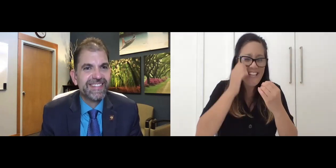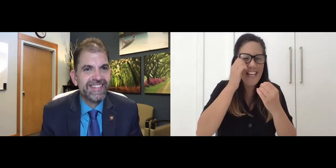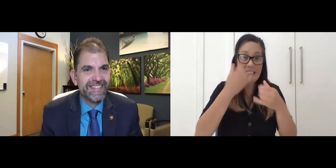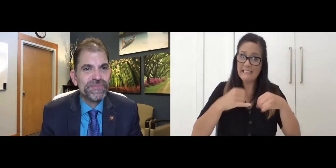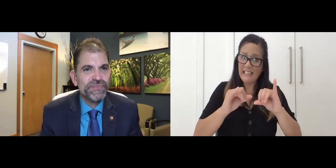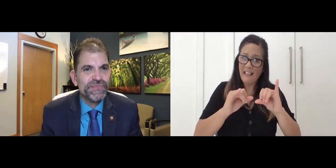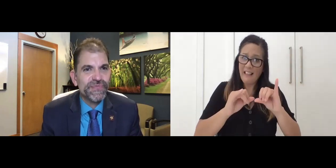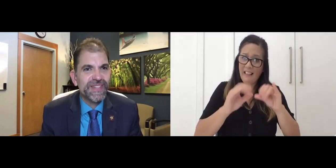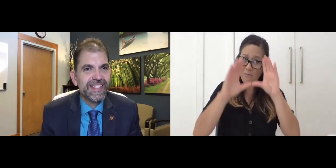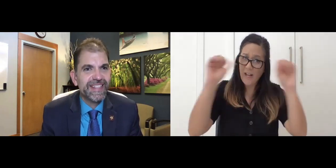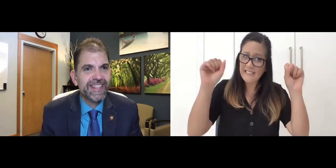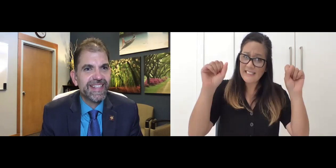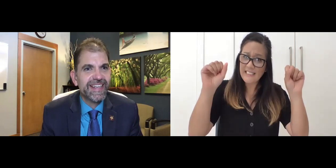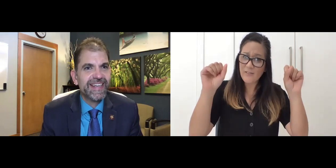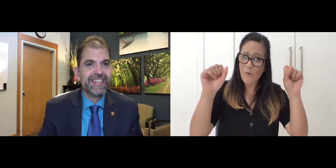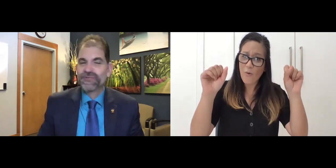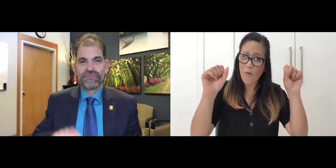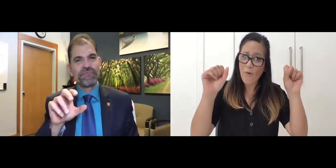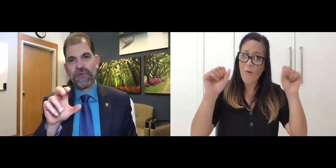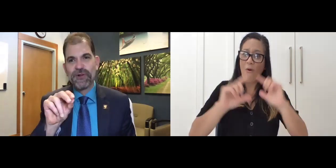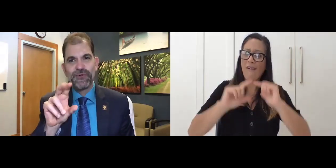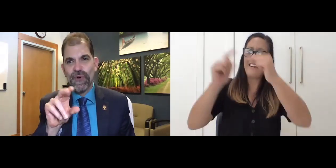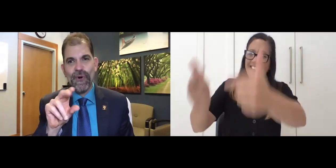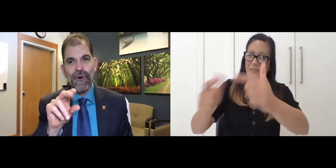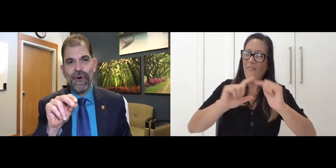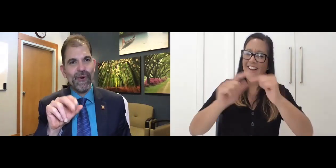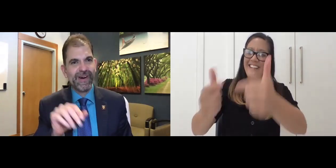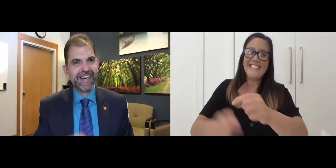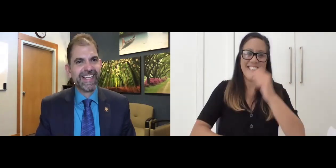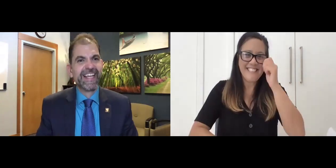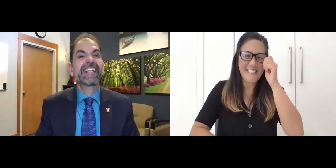of the organization maybe you still are the President?